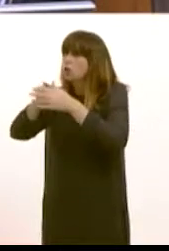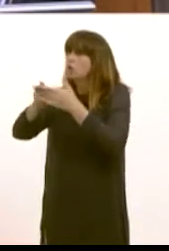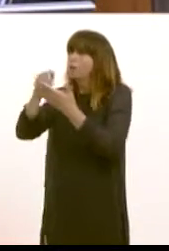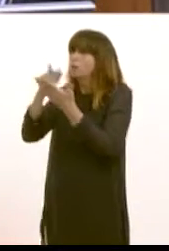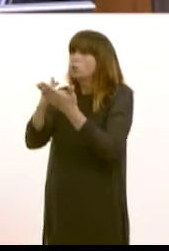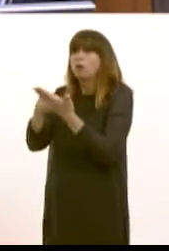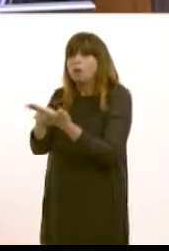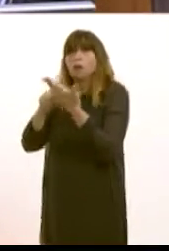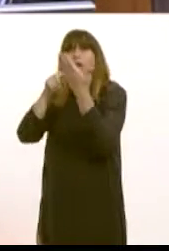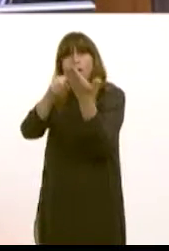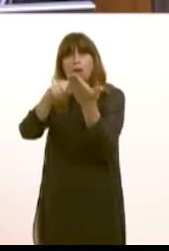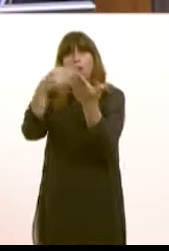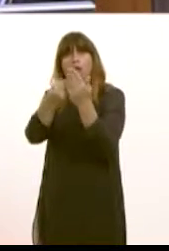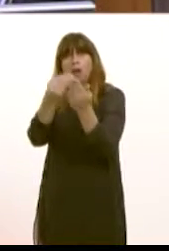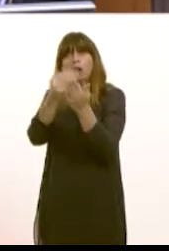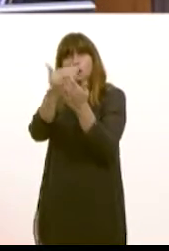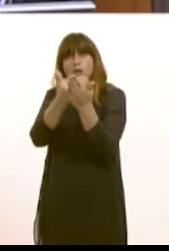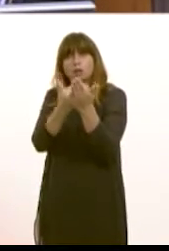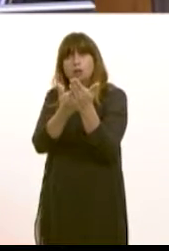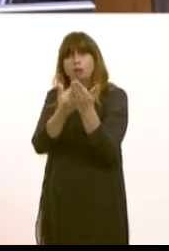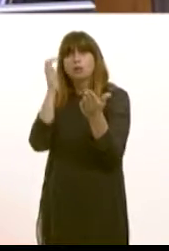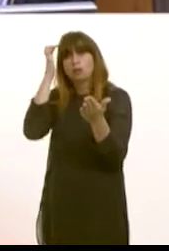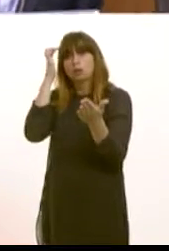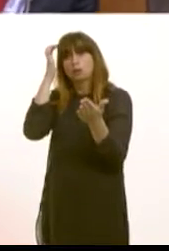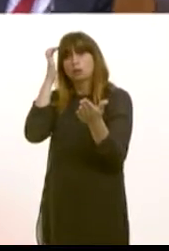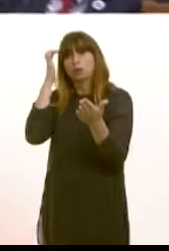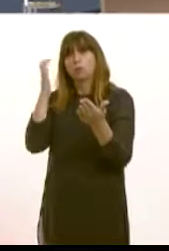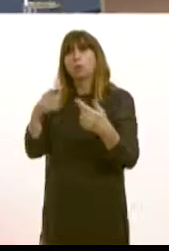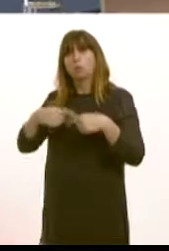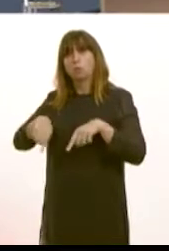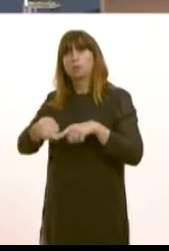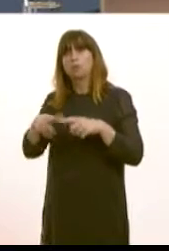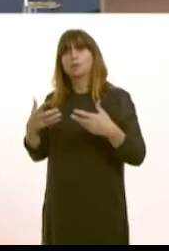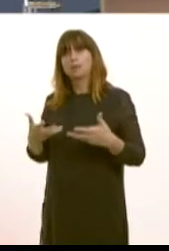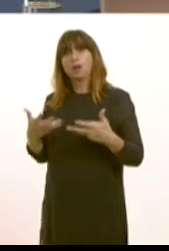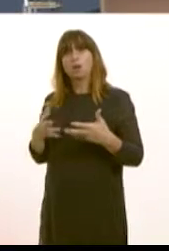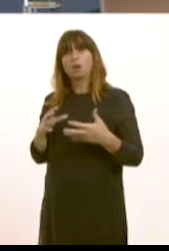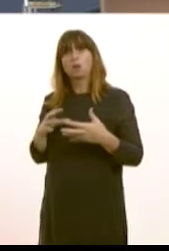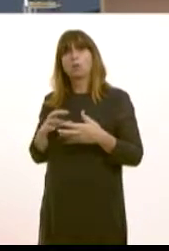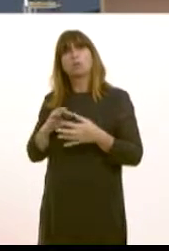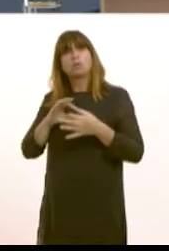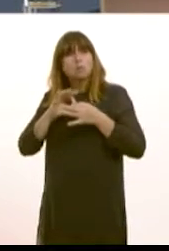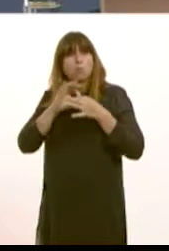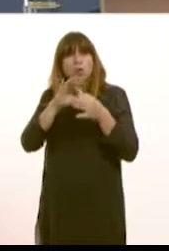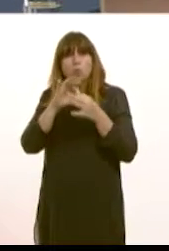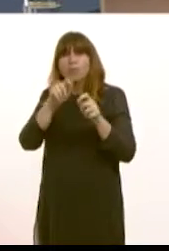with the metro, and we are working with stakeholders in order to see how we can progress that project.